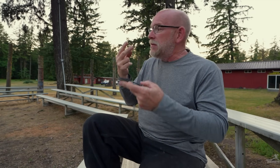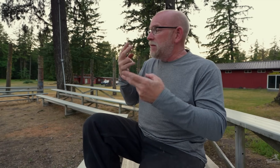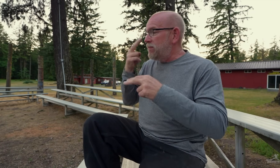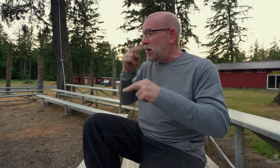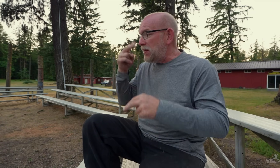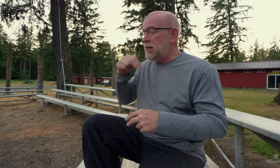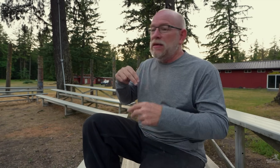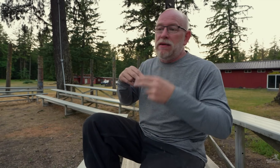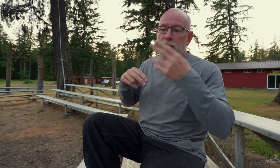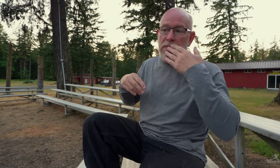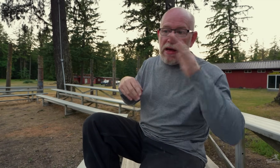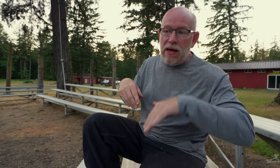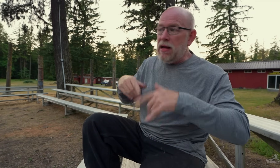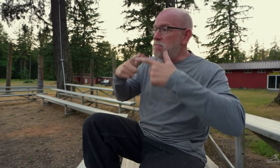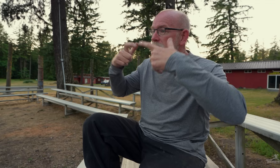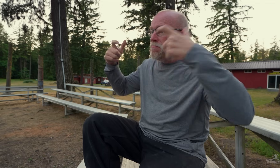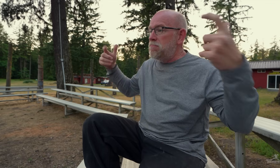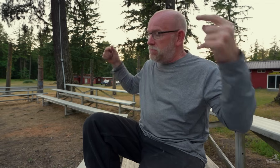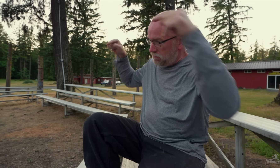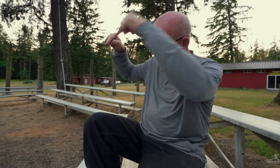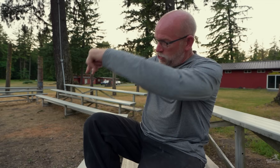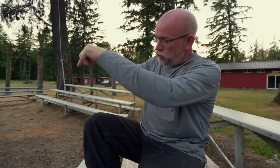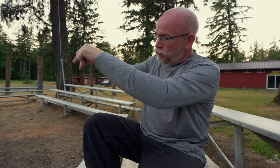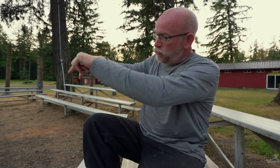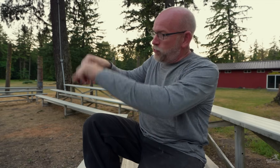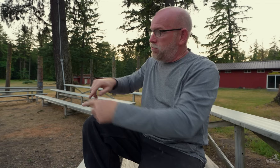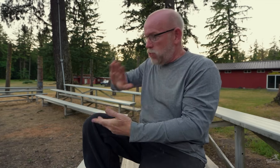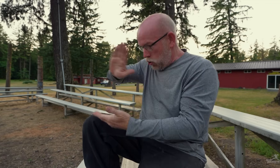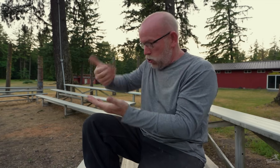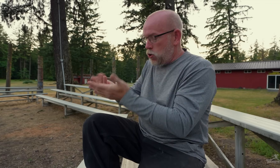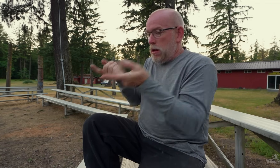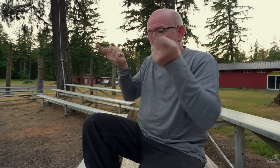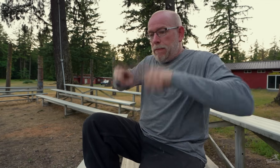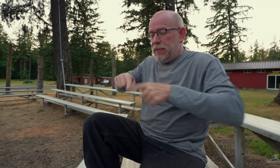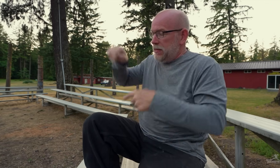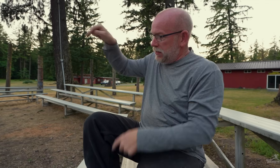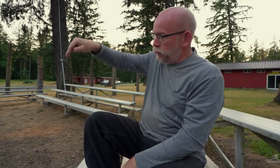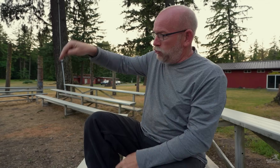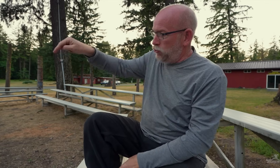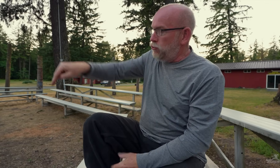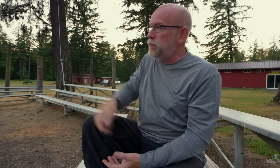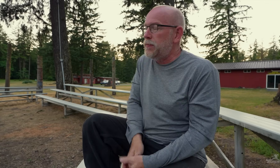funny ones, bad ones, everything — all happens here.